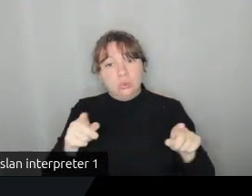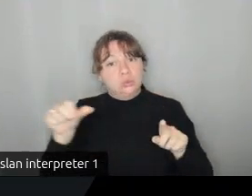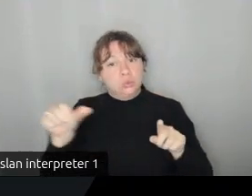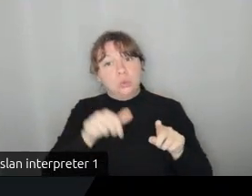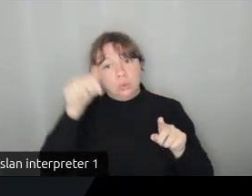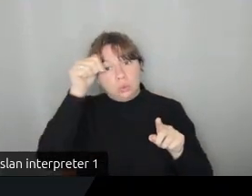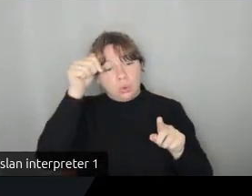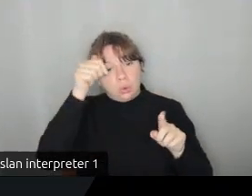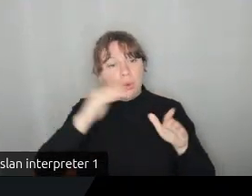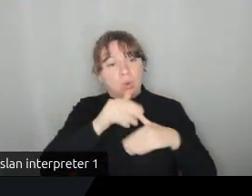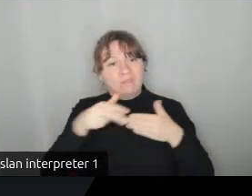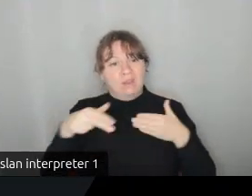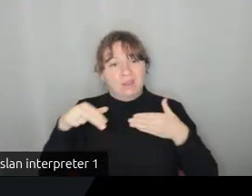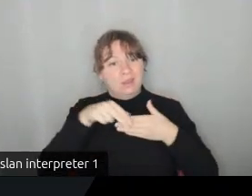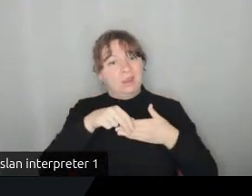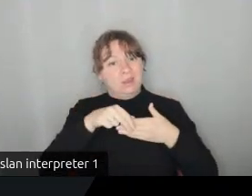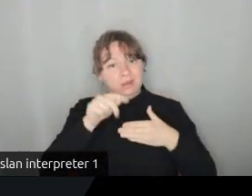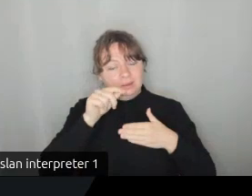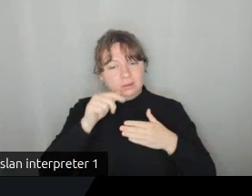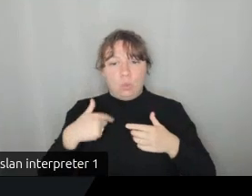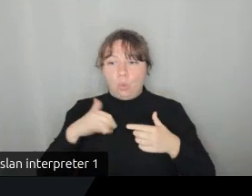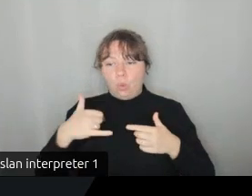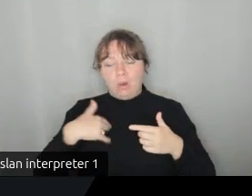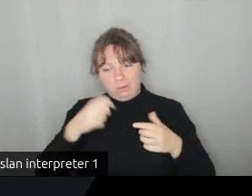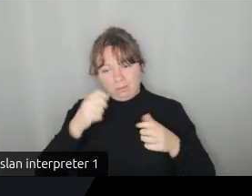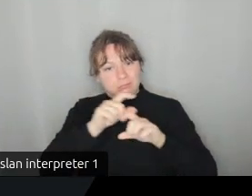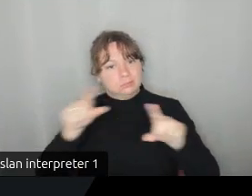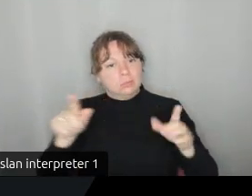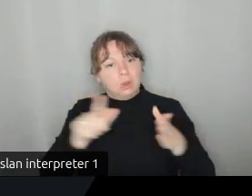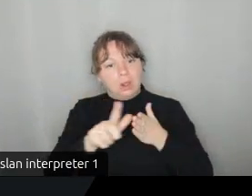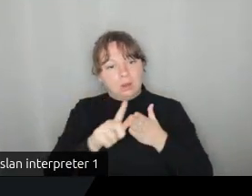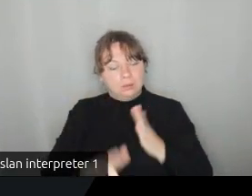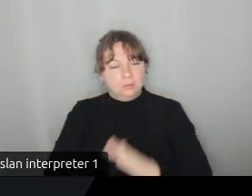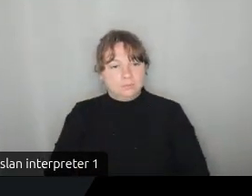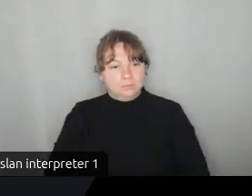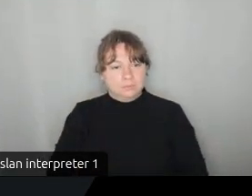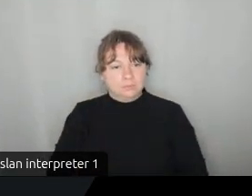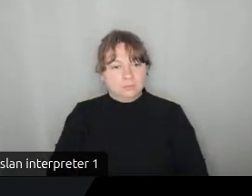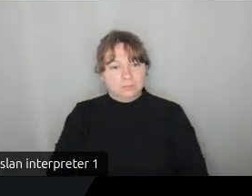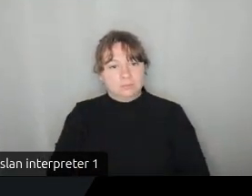it looks like or I can send it to you that's not a problem. Um these are some of the very common